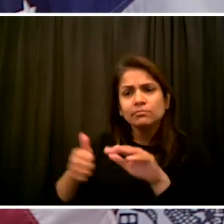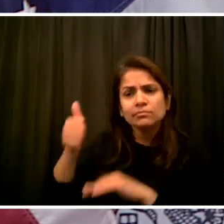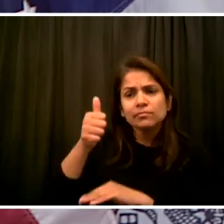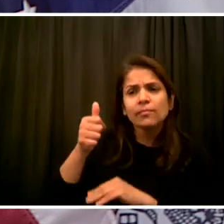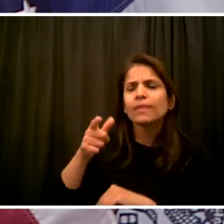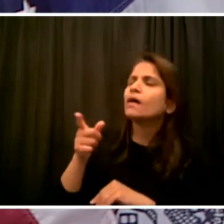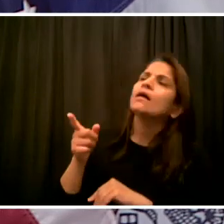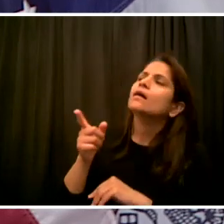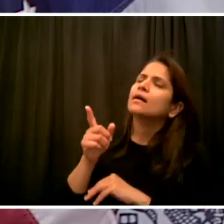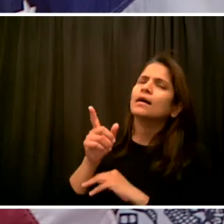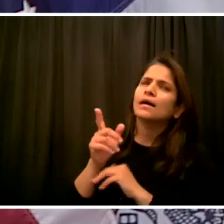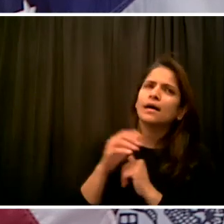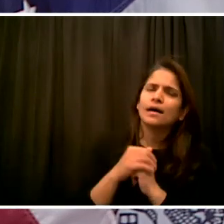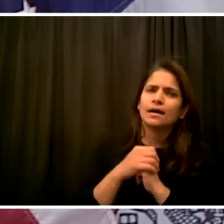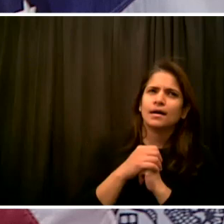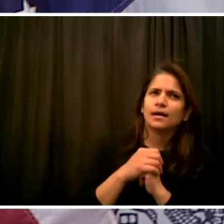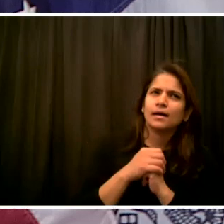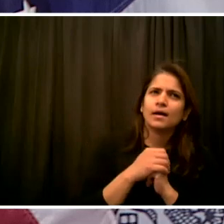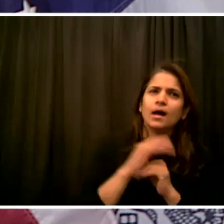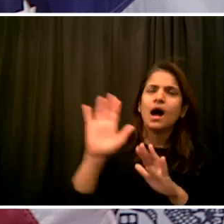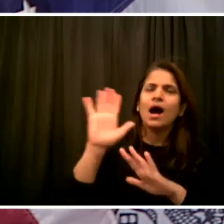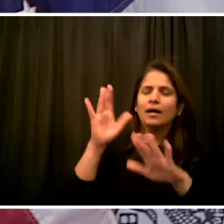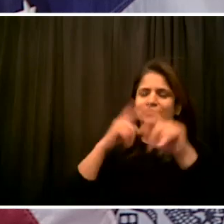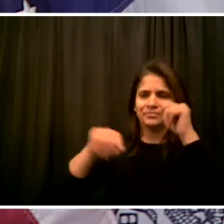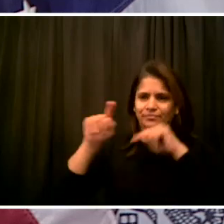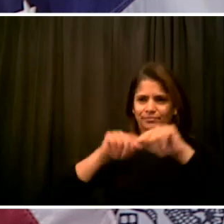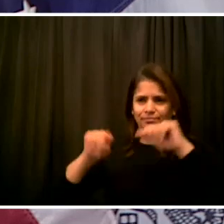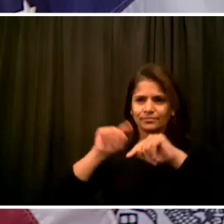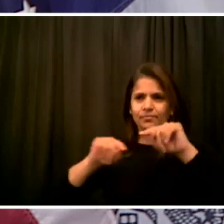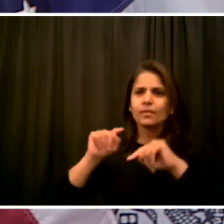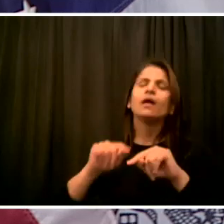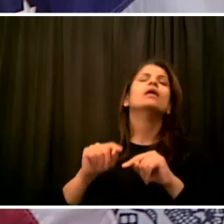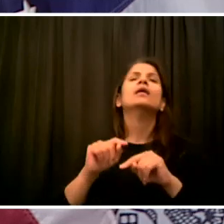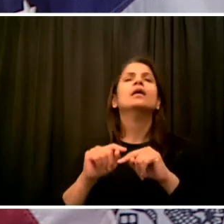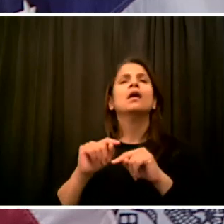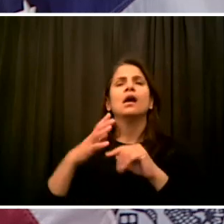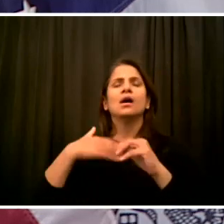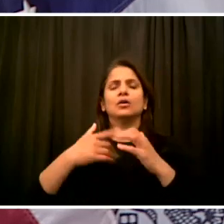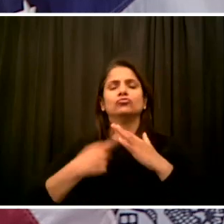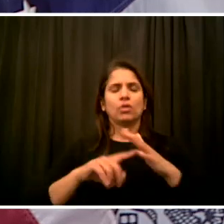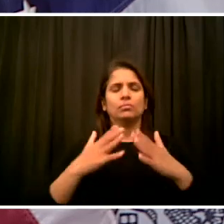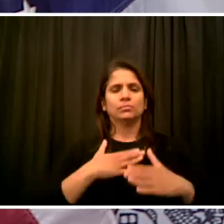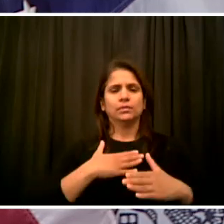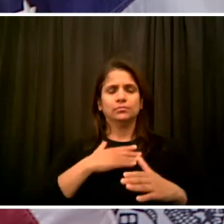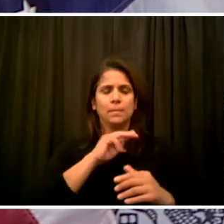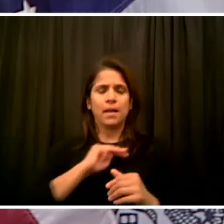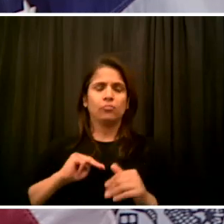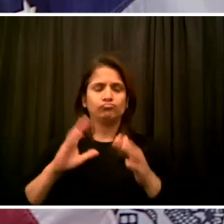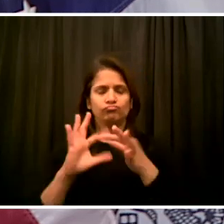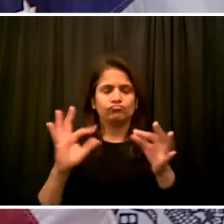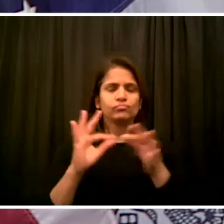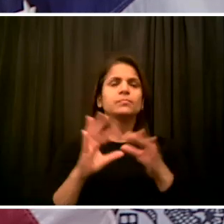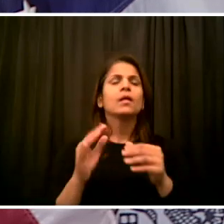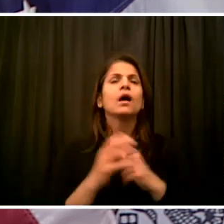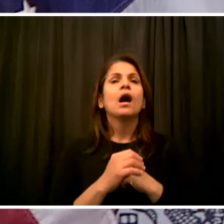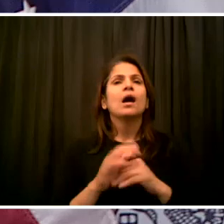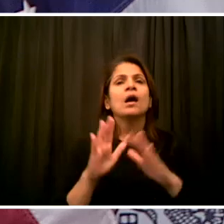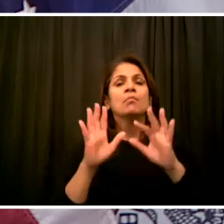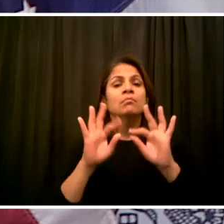BEFORE THAT. BONUT THIS QUESTION, ON LINE OF DUTY, LOOK, WE WANT TO MAKE SURE THAT FAMILIES ARE